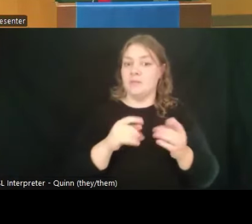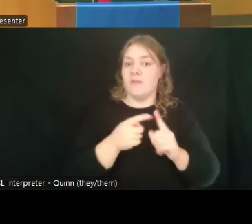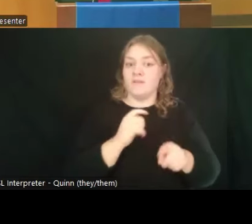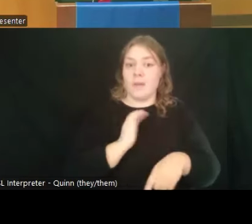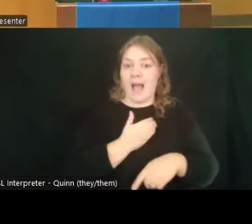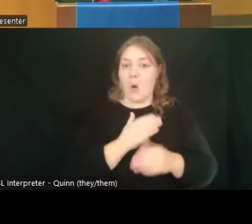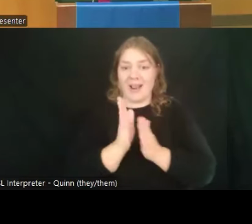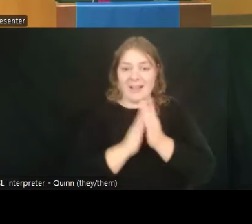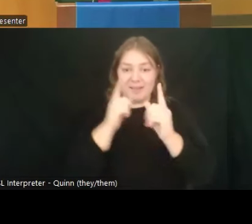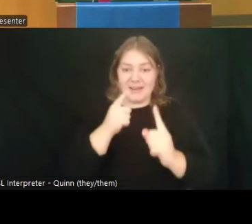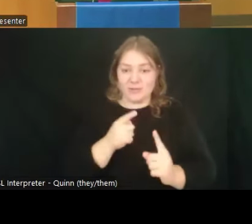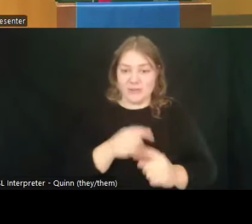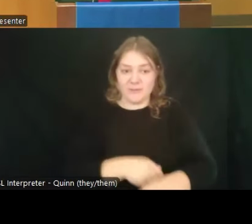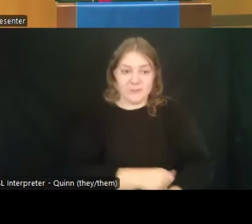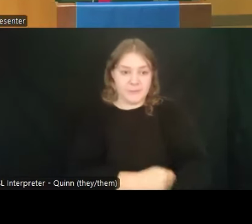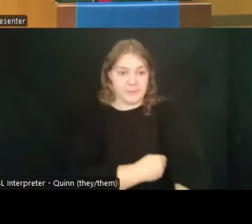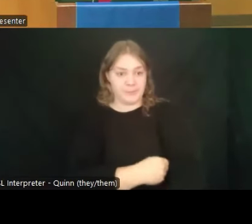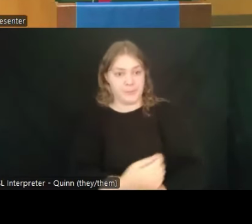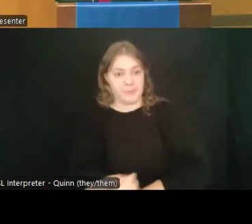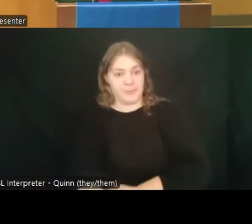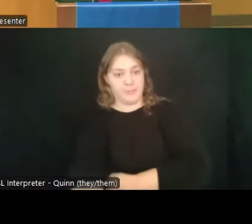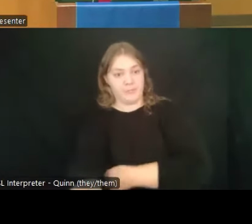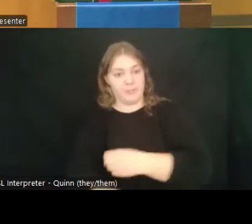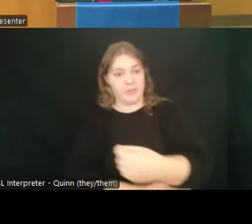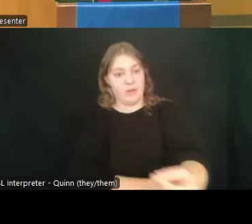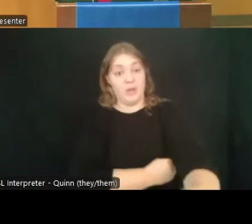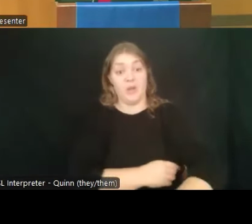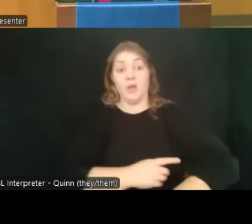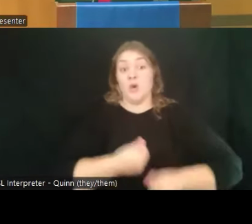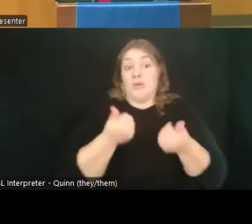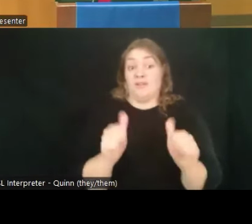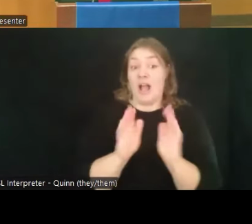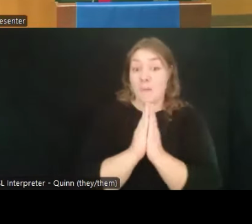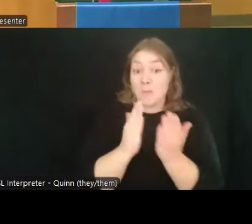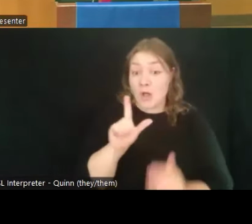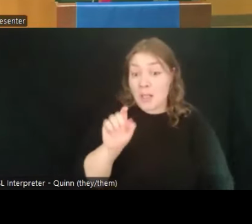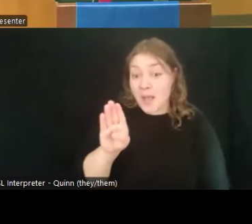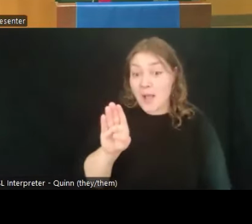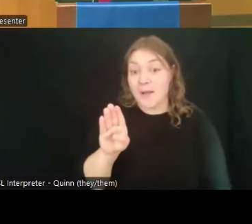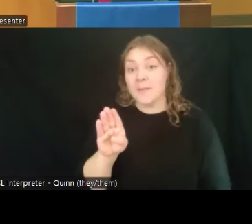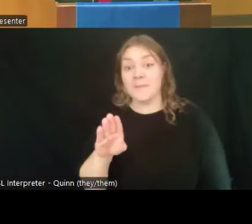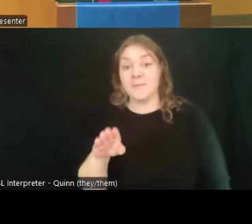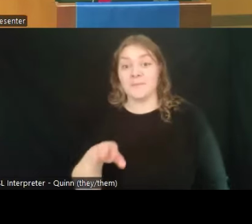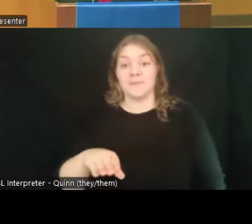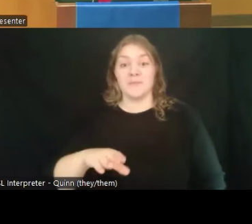initiatives we've tried to have a book club where we would read things with um about racial equity